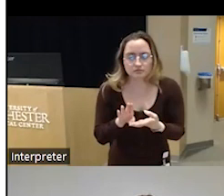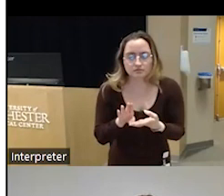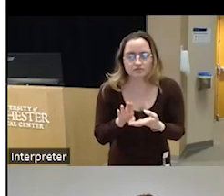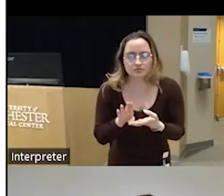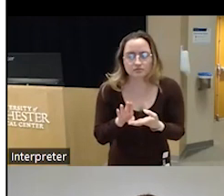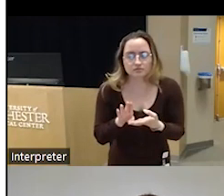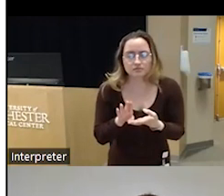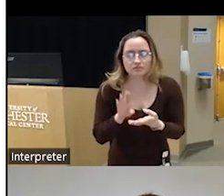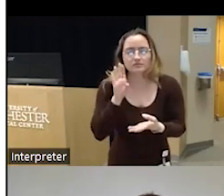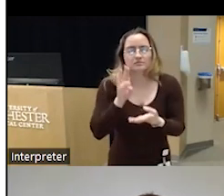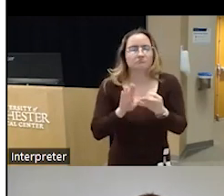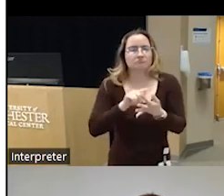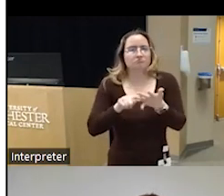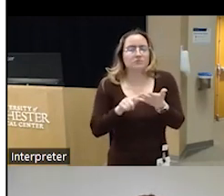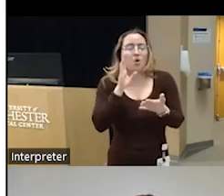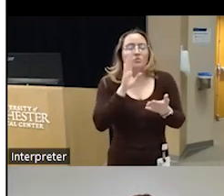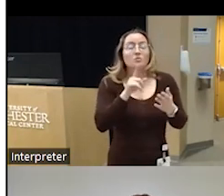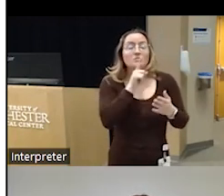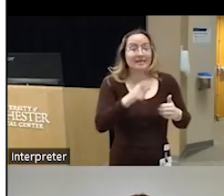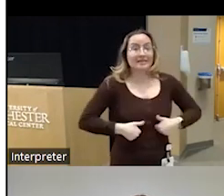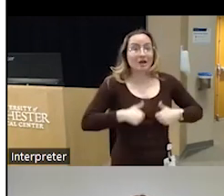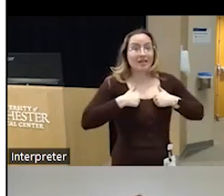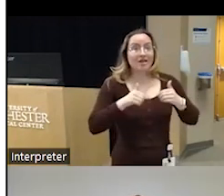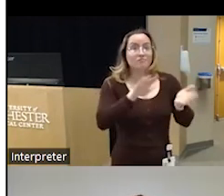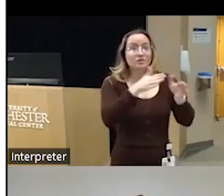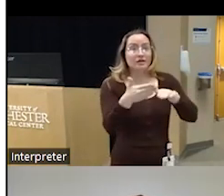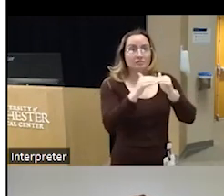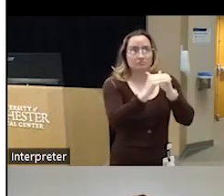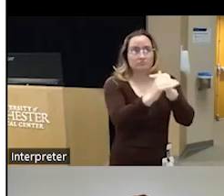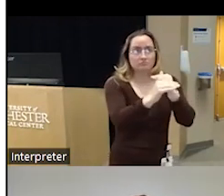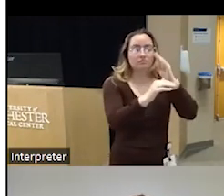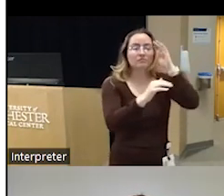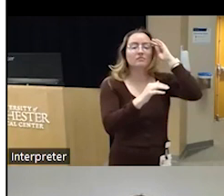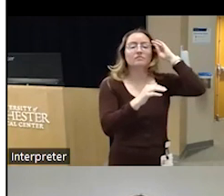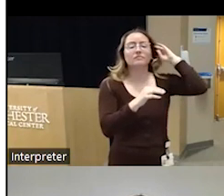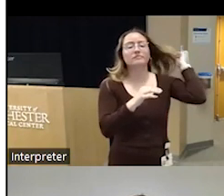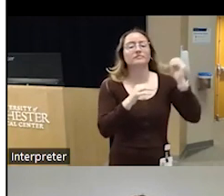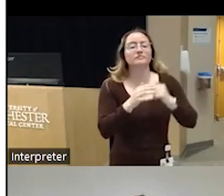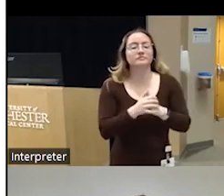Like for mortality overall clozapine and lais did better